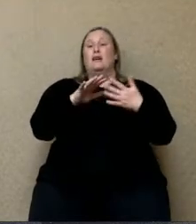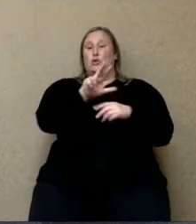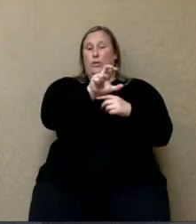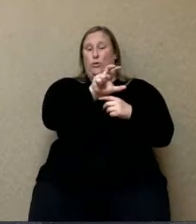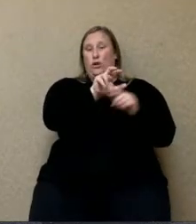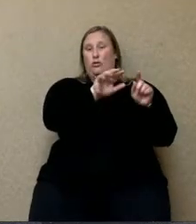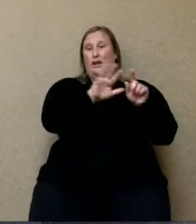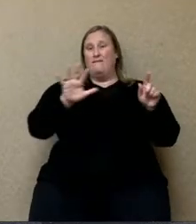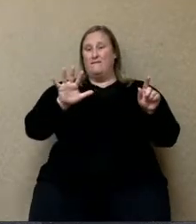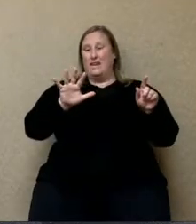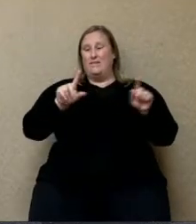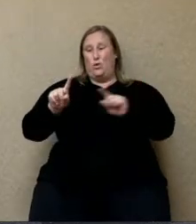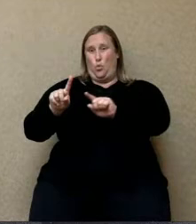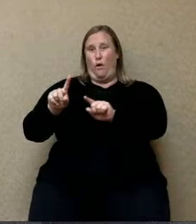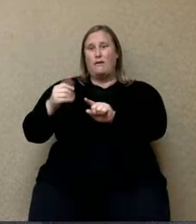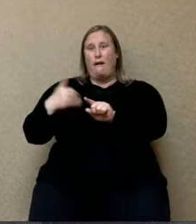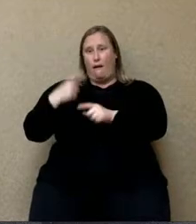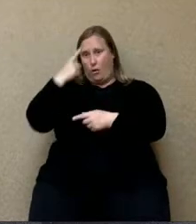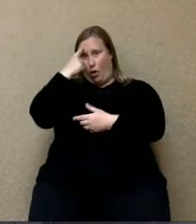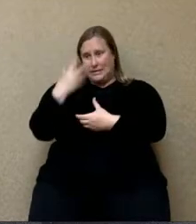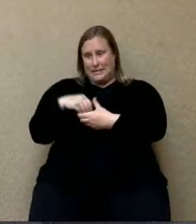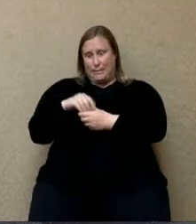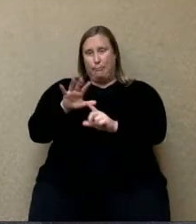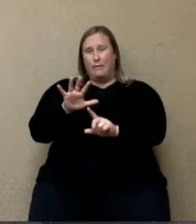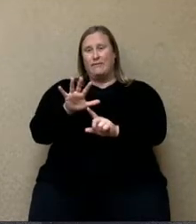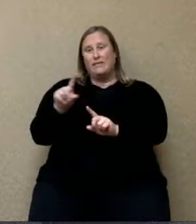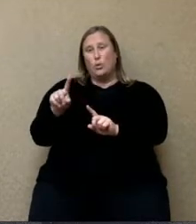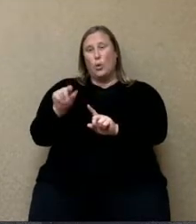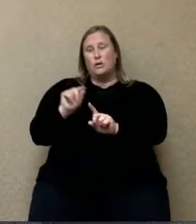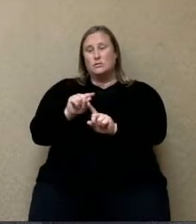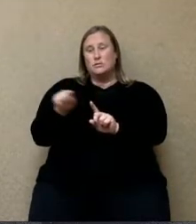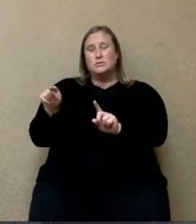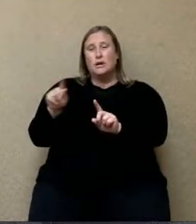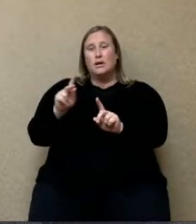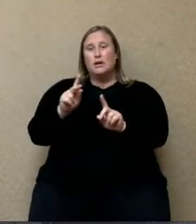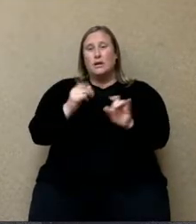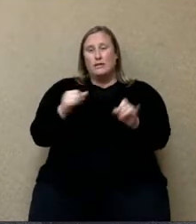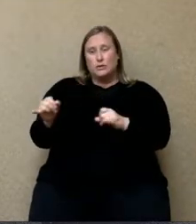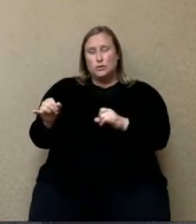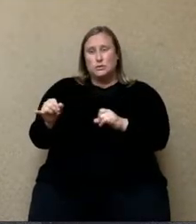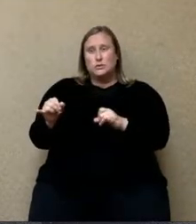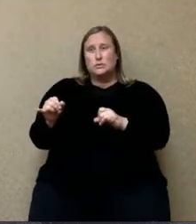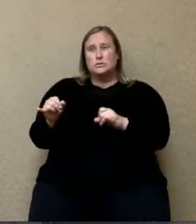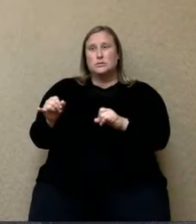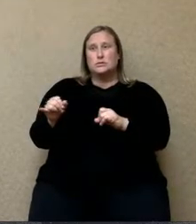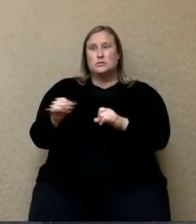So, out of that 51, we probably had I'd say maybe